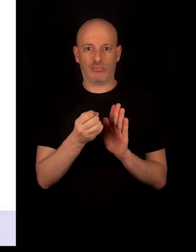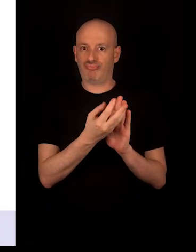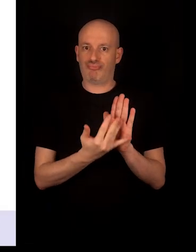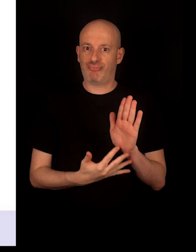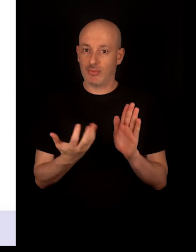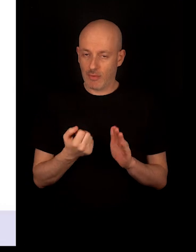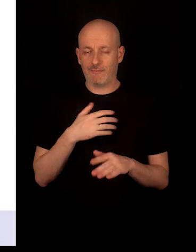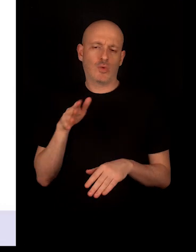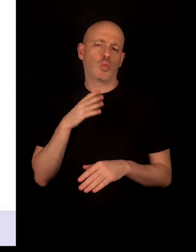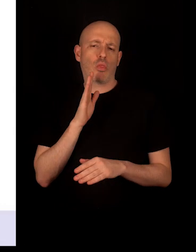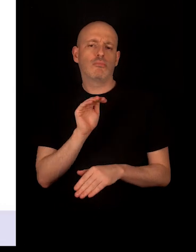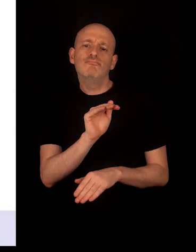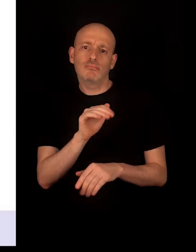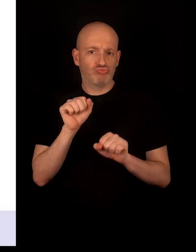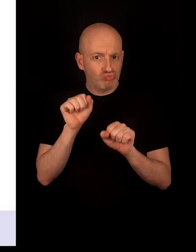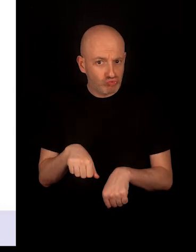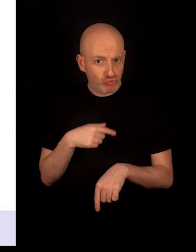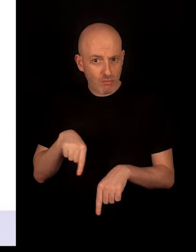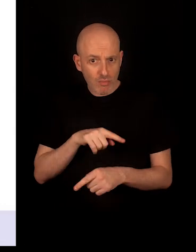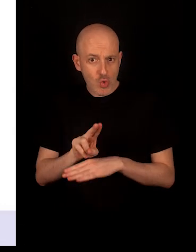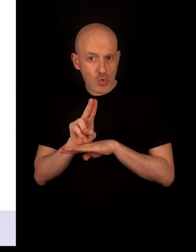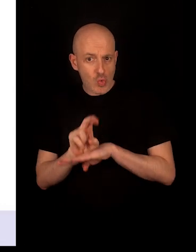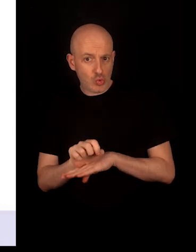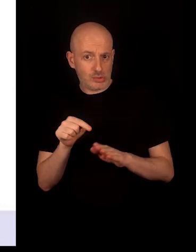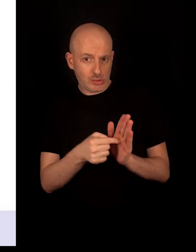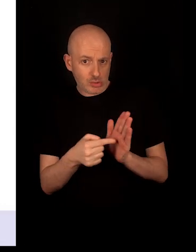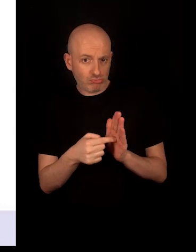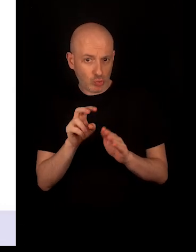we will ask for your consent in the activity report.